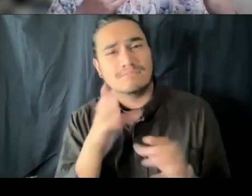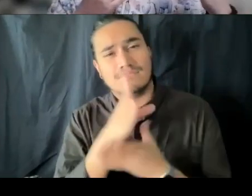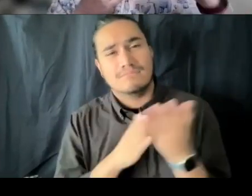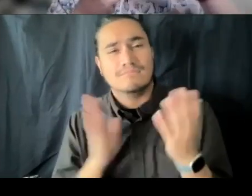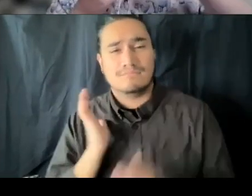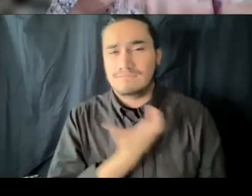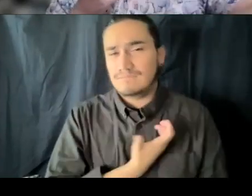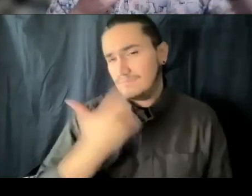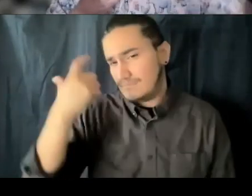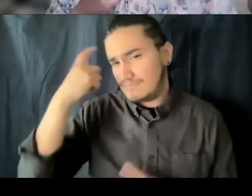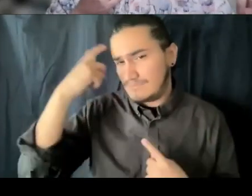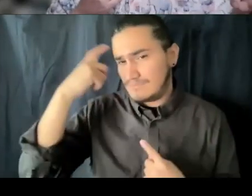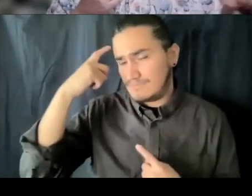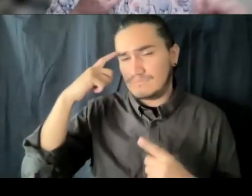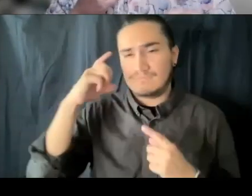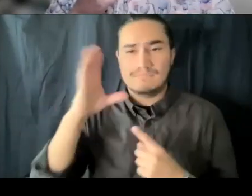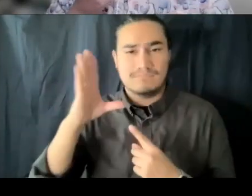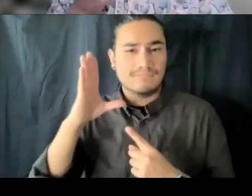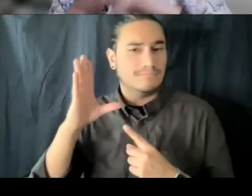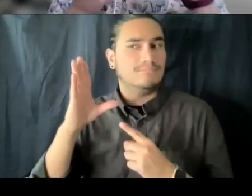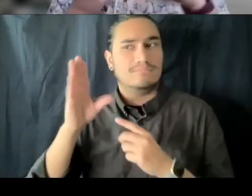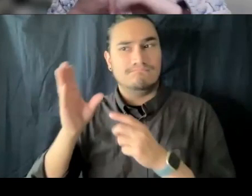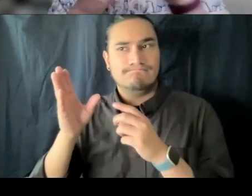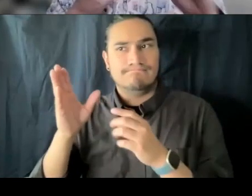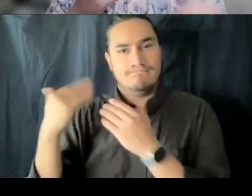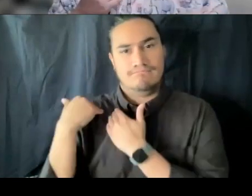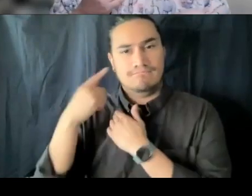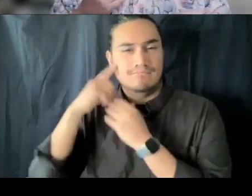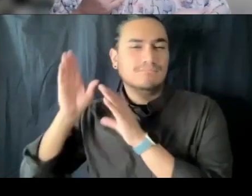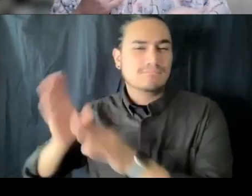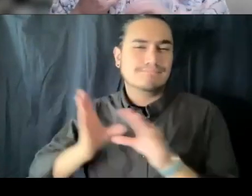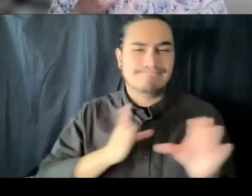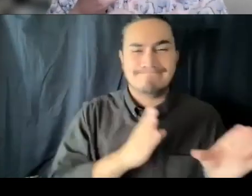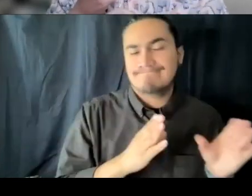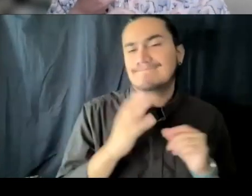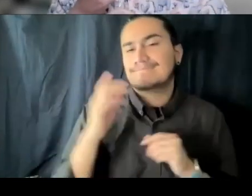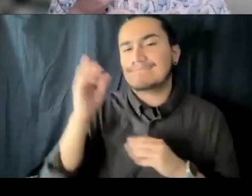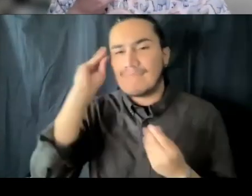that plan things out, that think about logistics, you know,